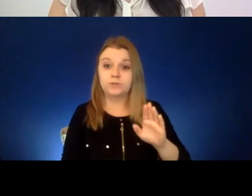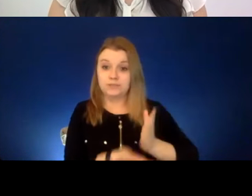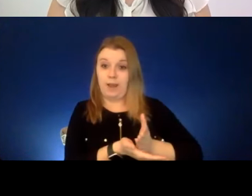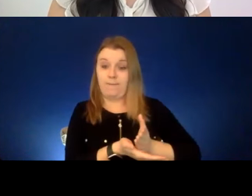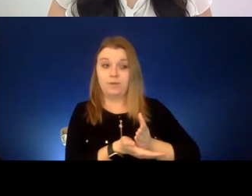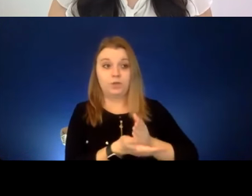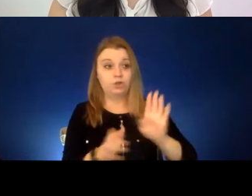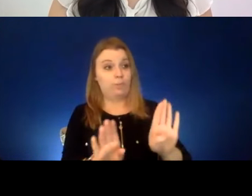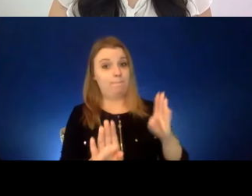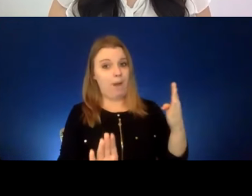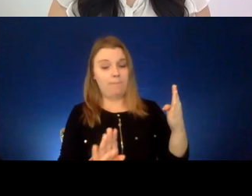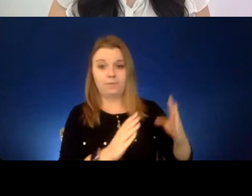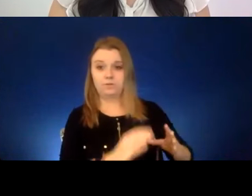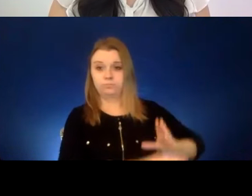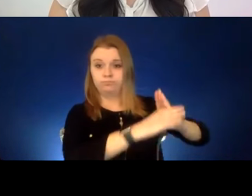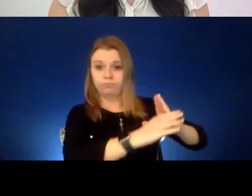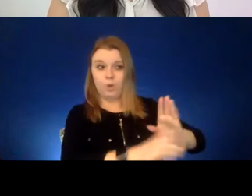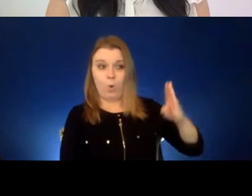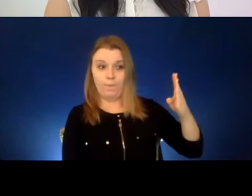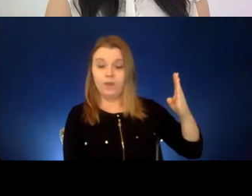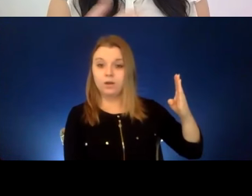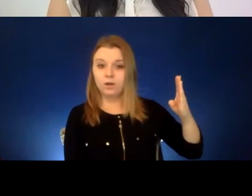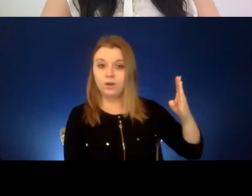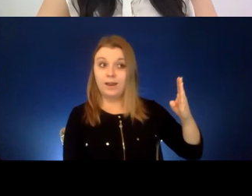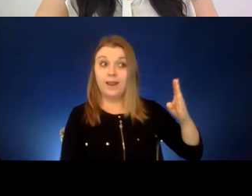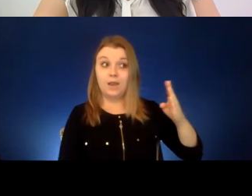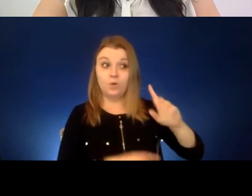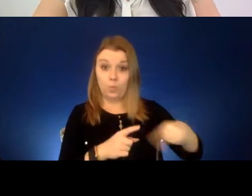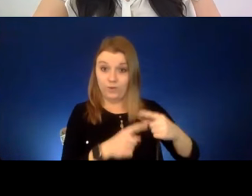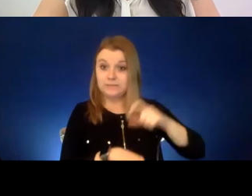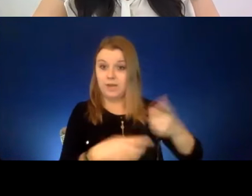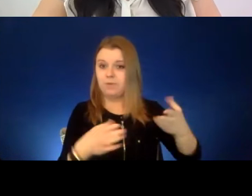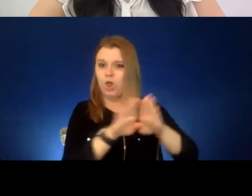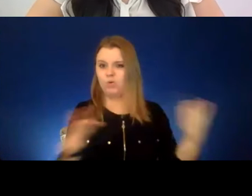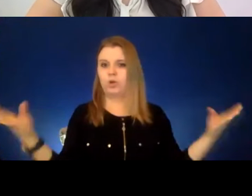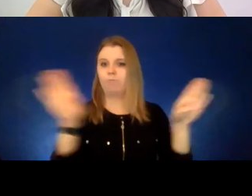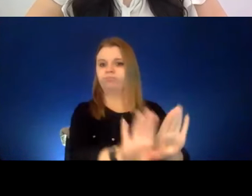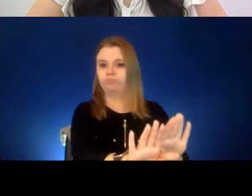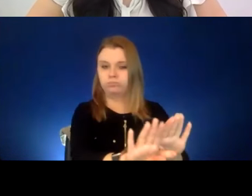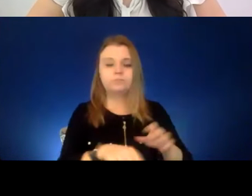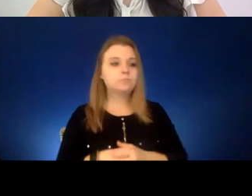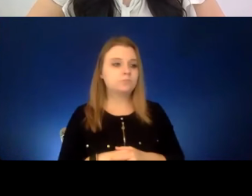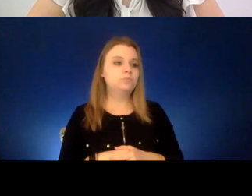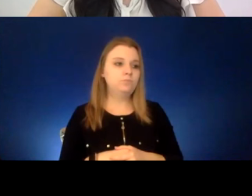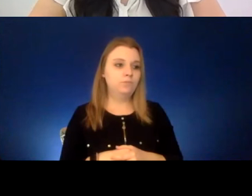and closing them after hours. Something you wanna consider is the hours of operation for these populations